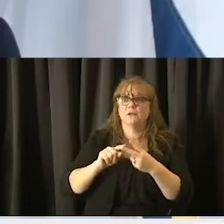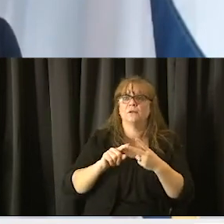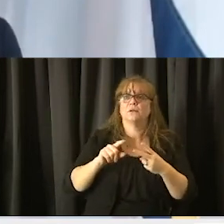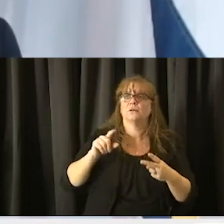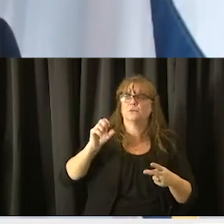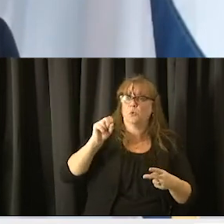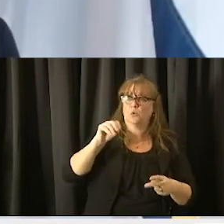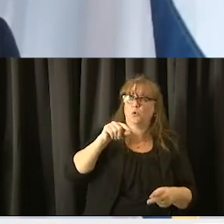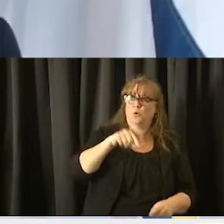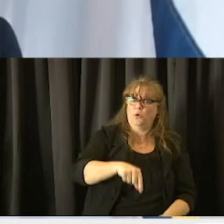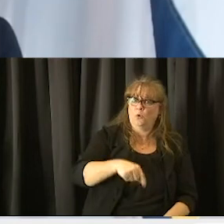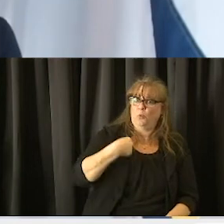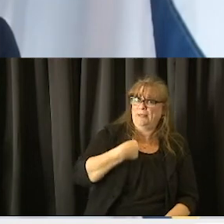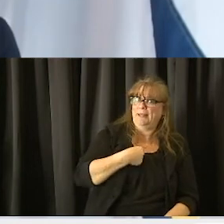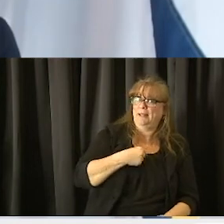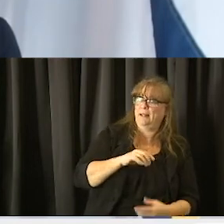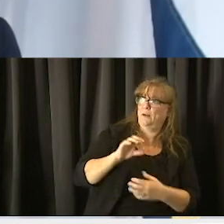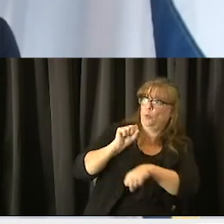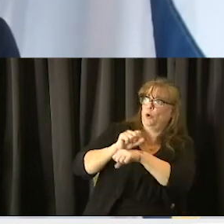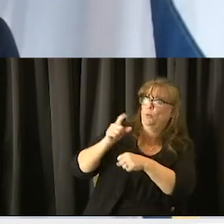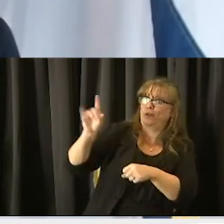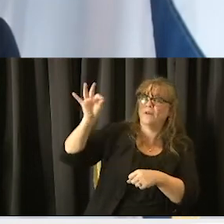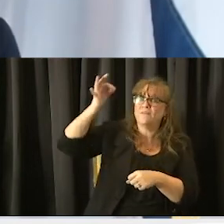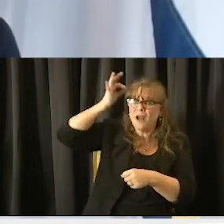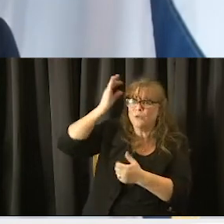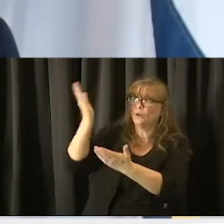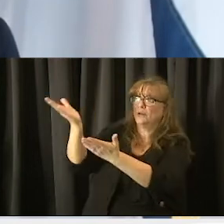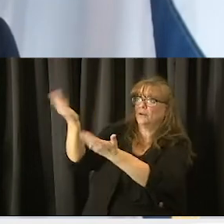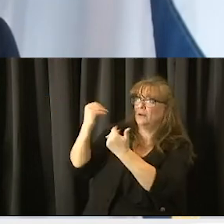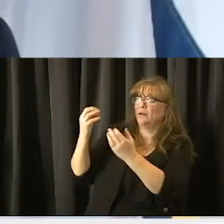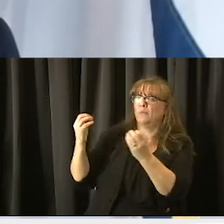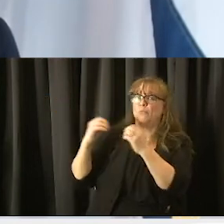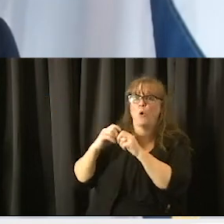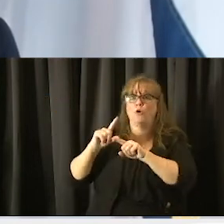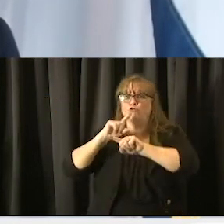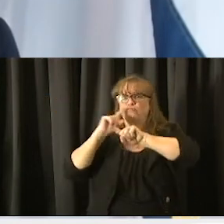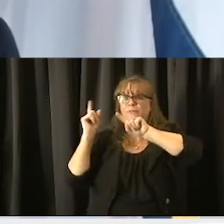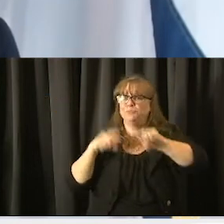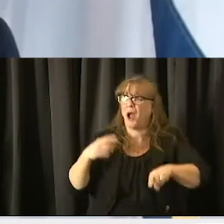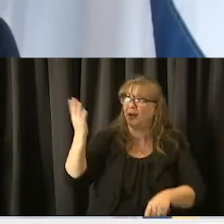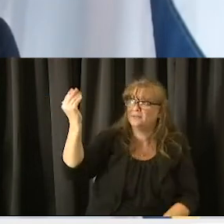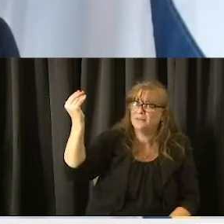sequencing and finally number three is colorado working with the federal government in other